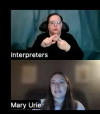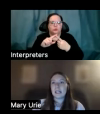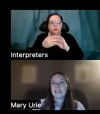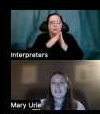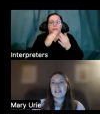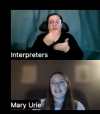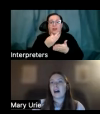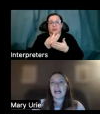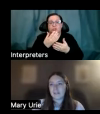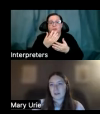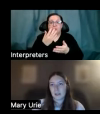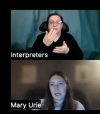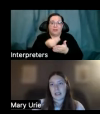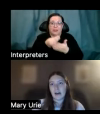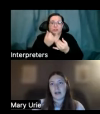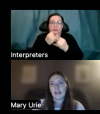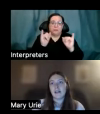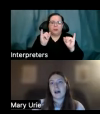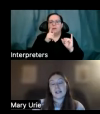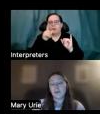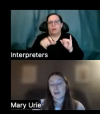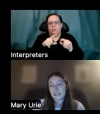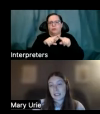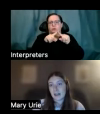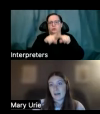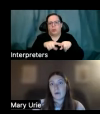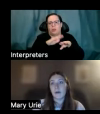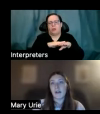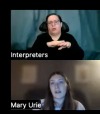independent, and not have to rely on unemployment, income or